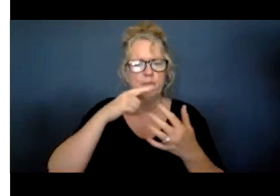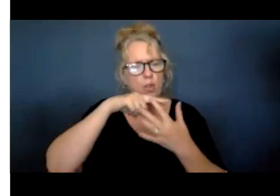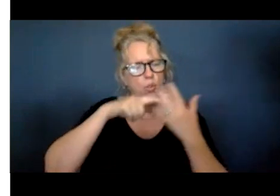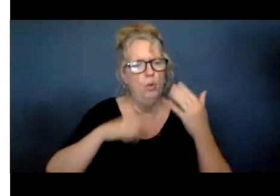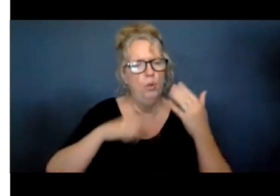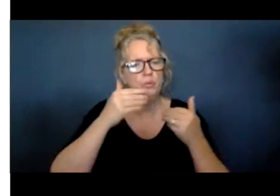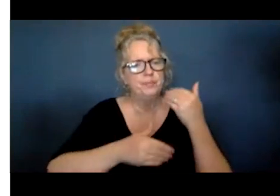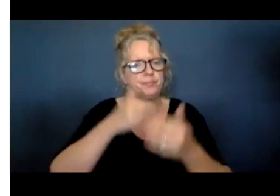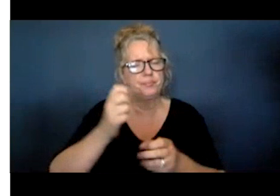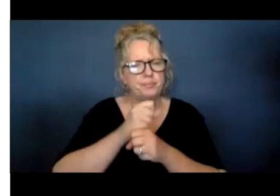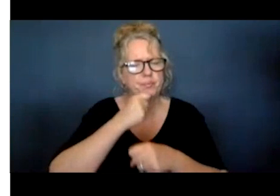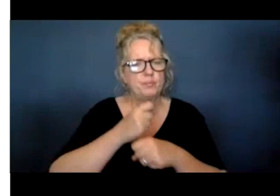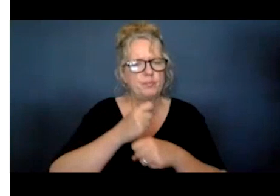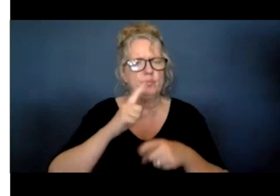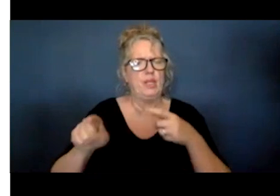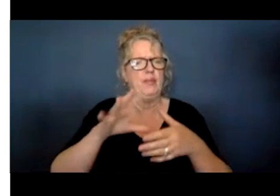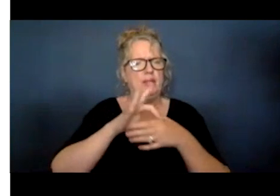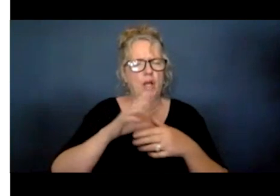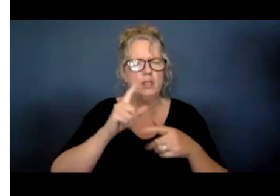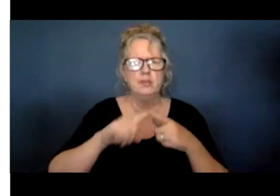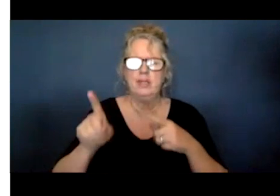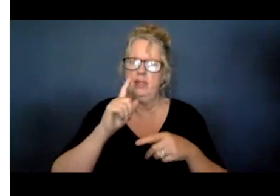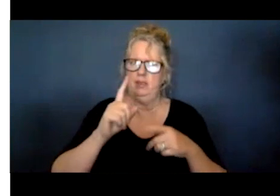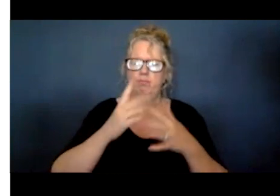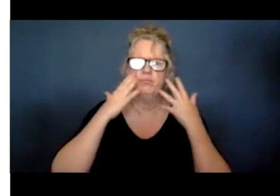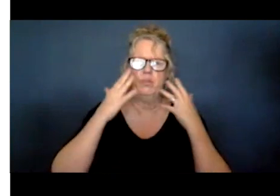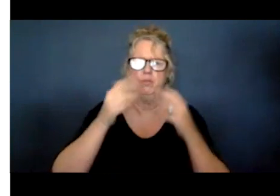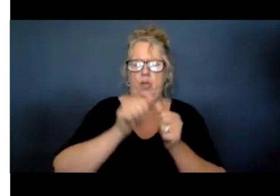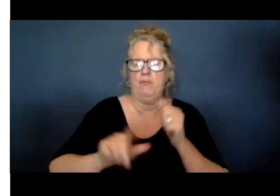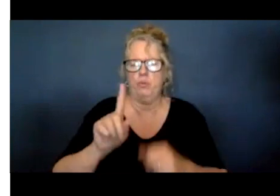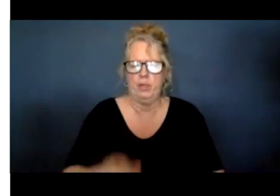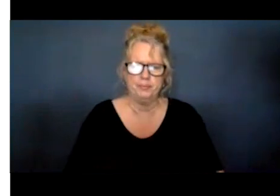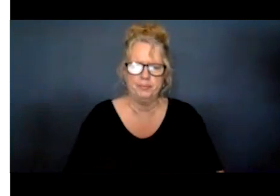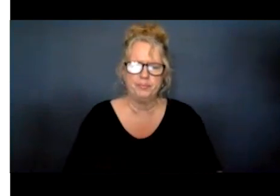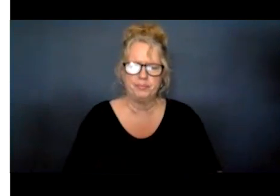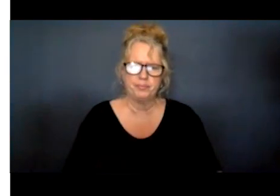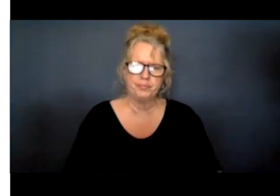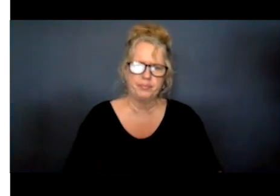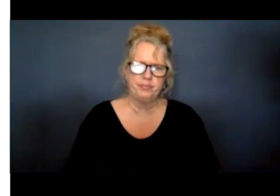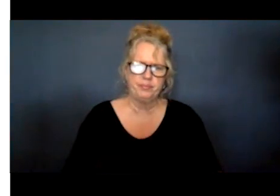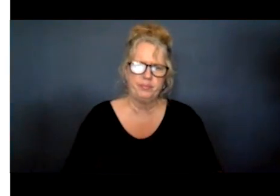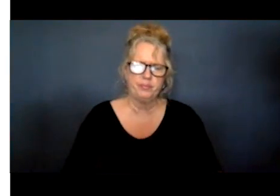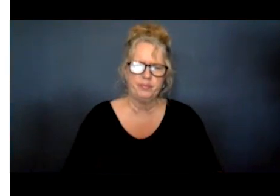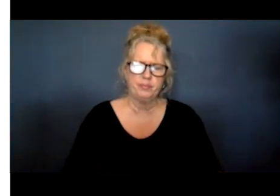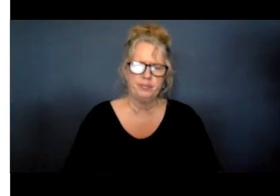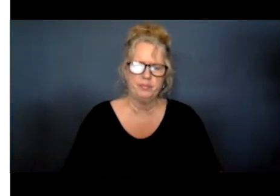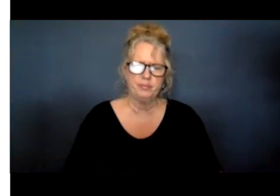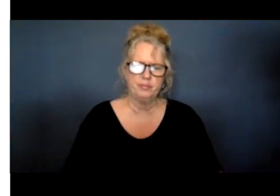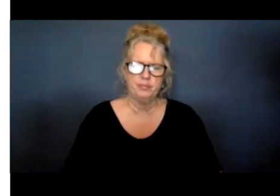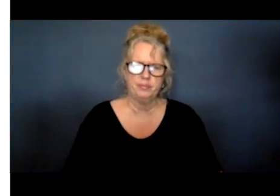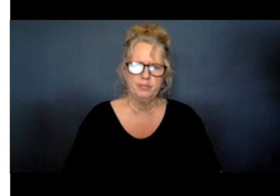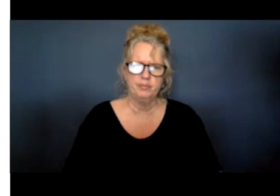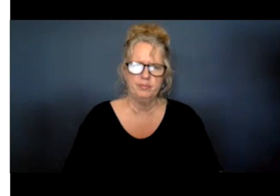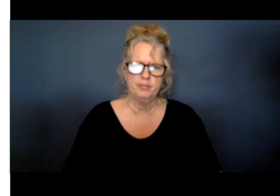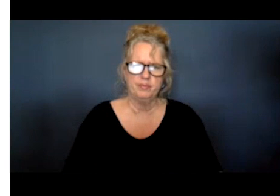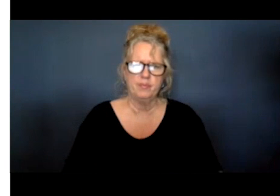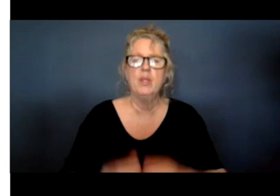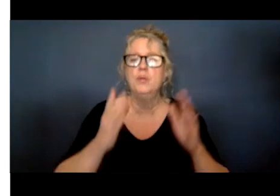make content usable for everyone. Plan for Maintenance and Upgrades.